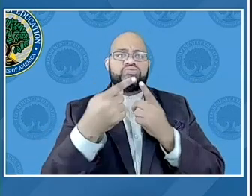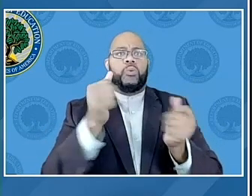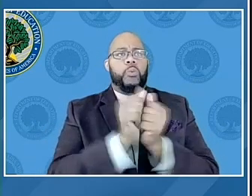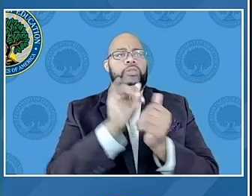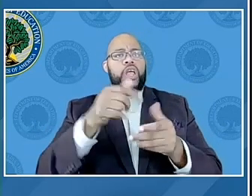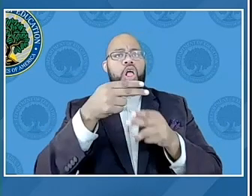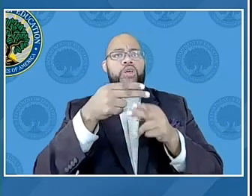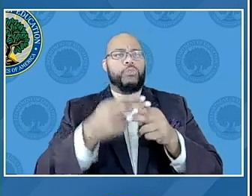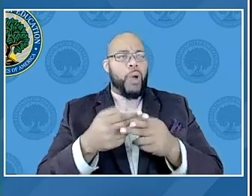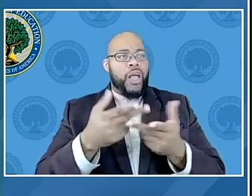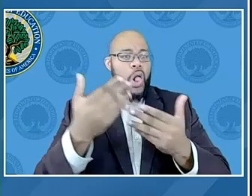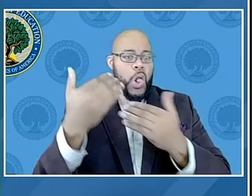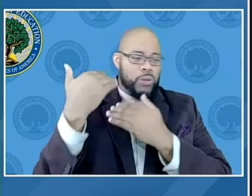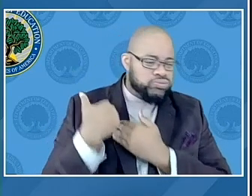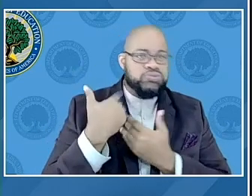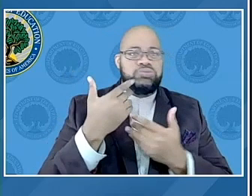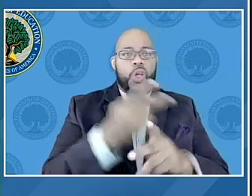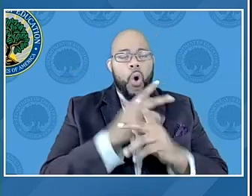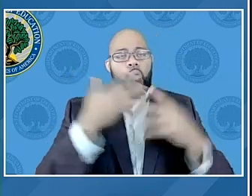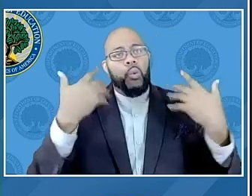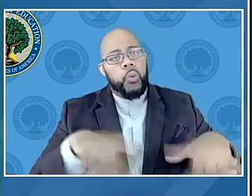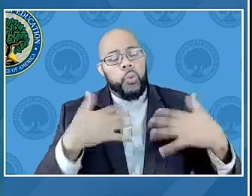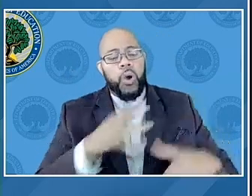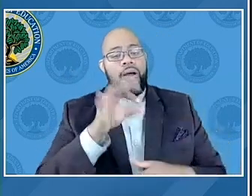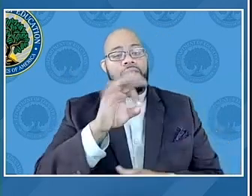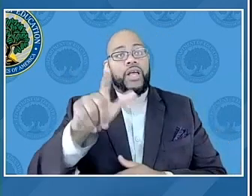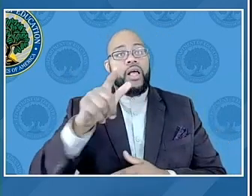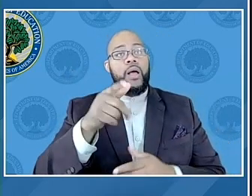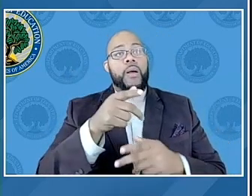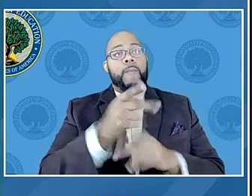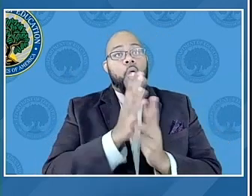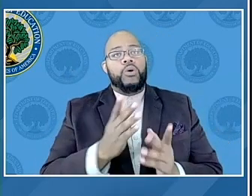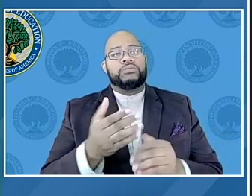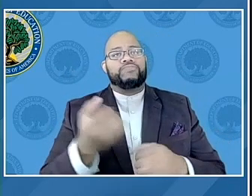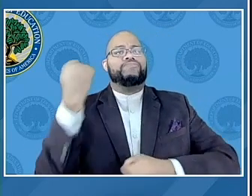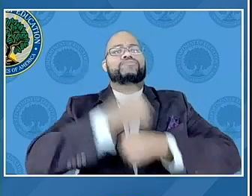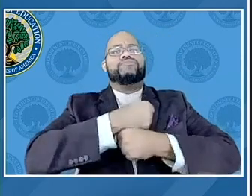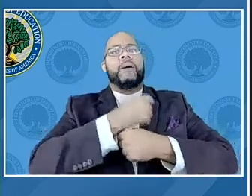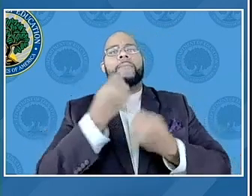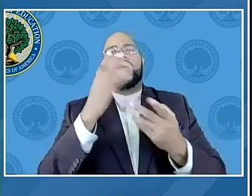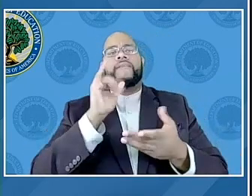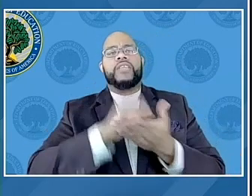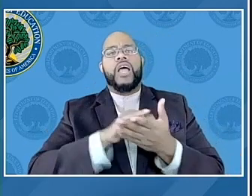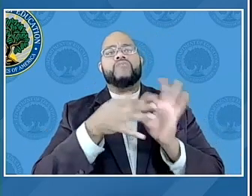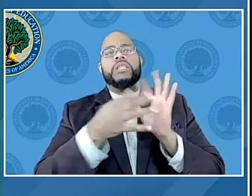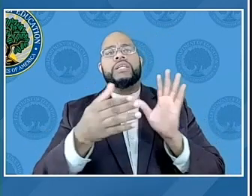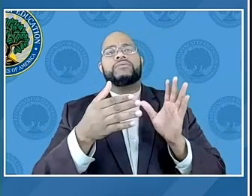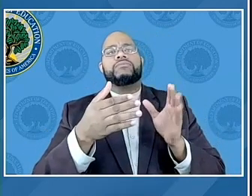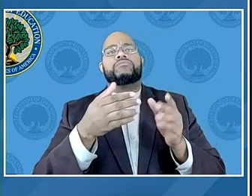the one hand. And then on the other hand, FFEL borrowers are shut out of many of the relief programs. The Department's been making really